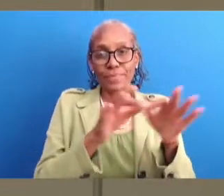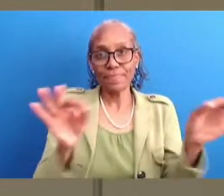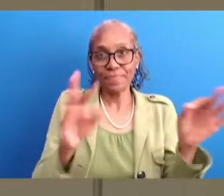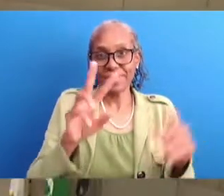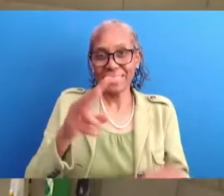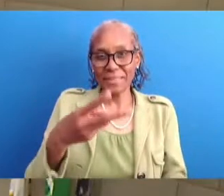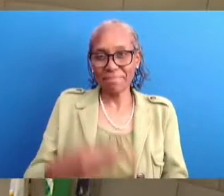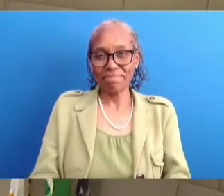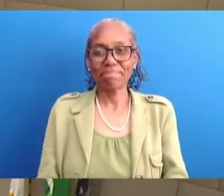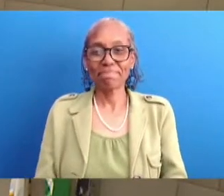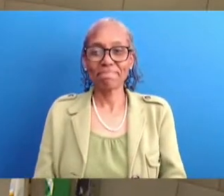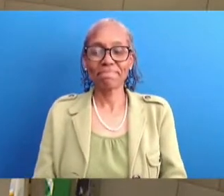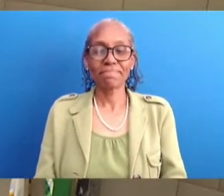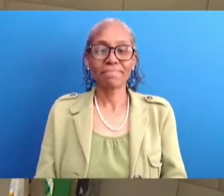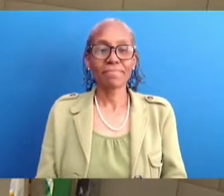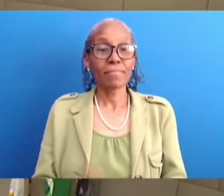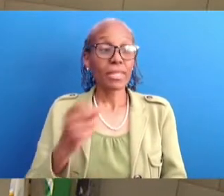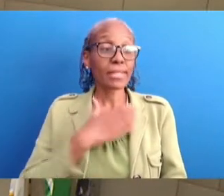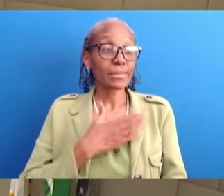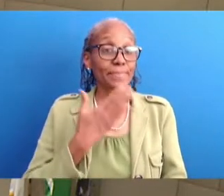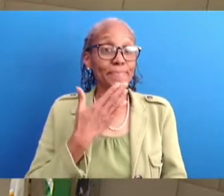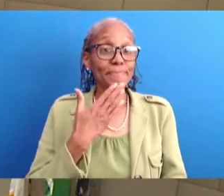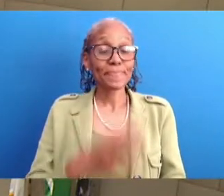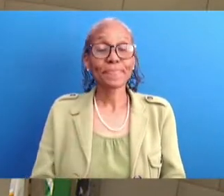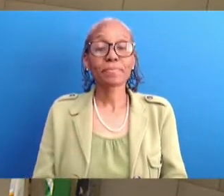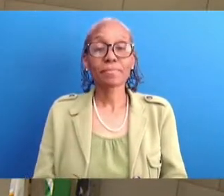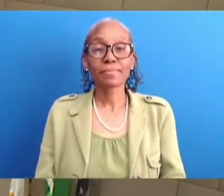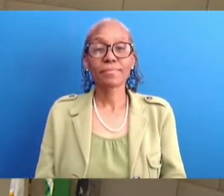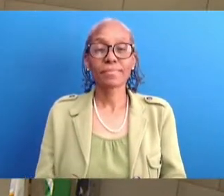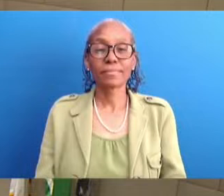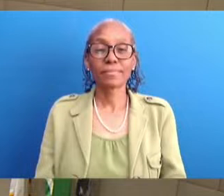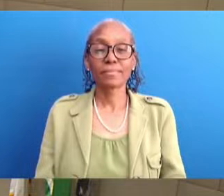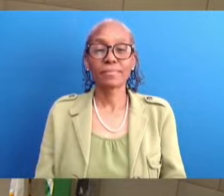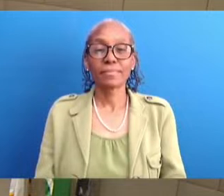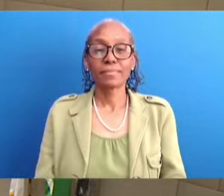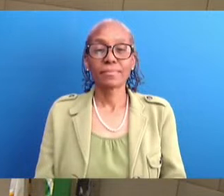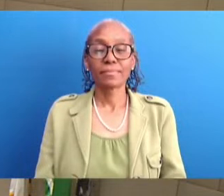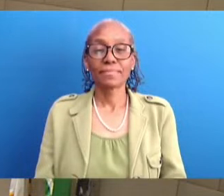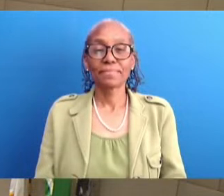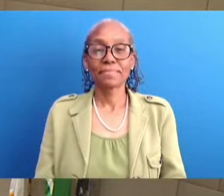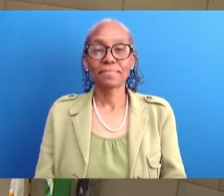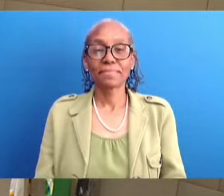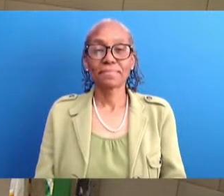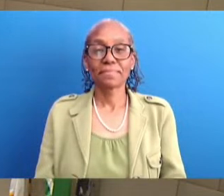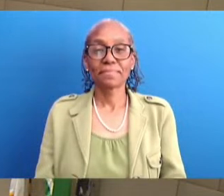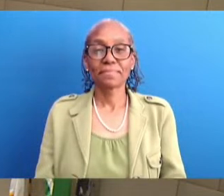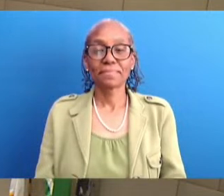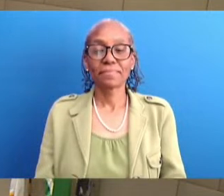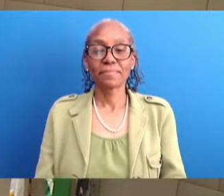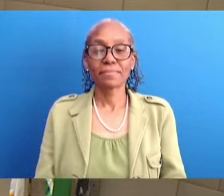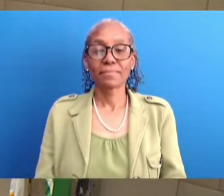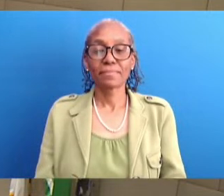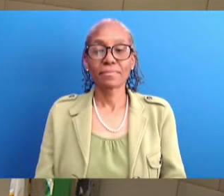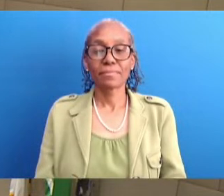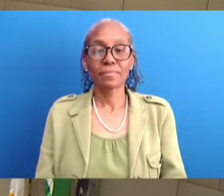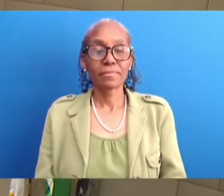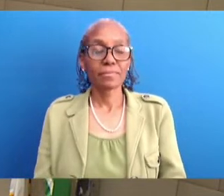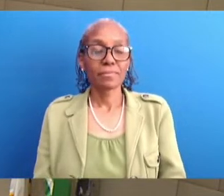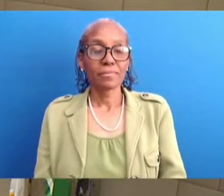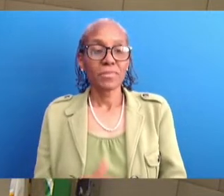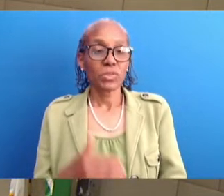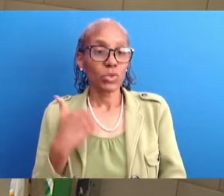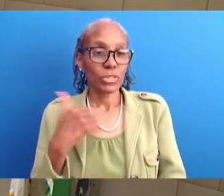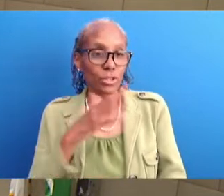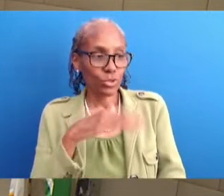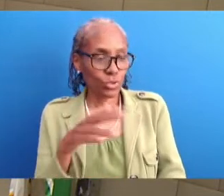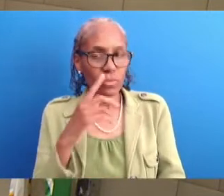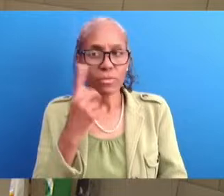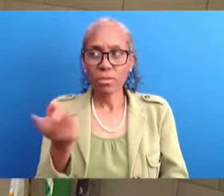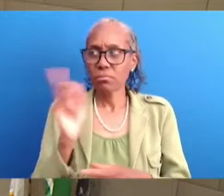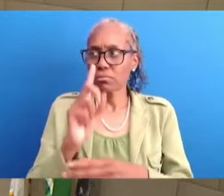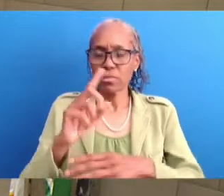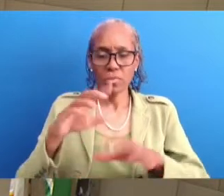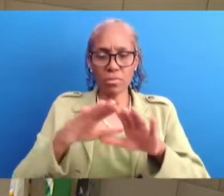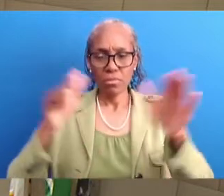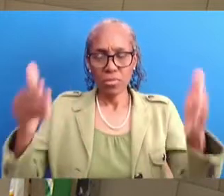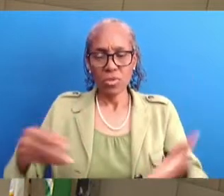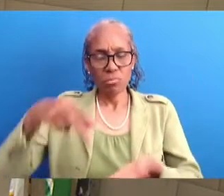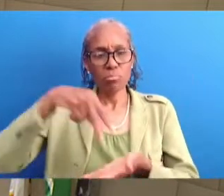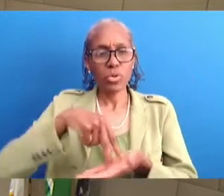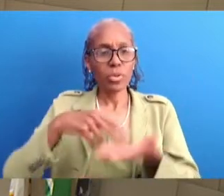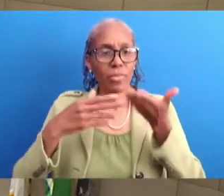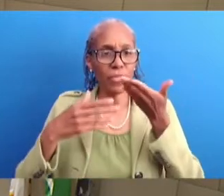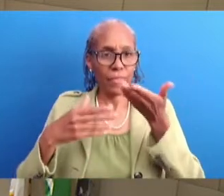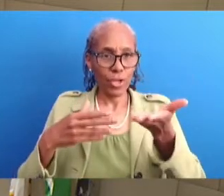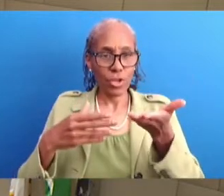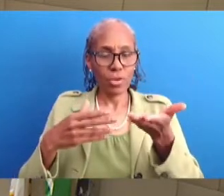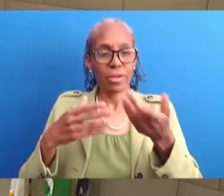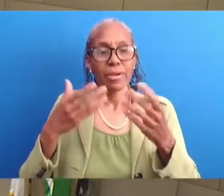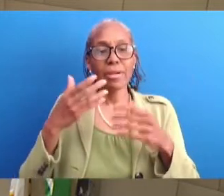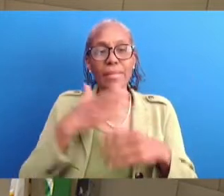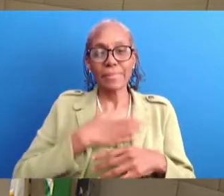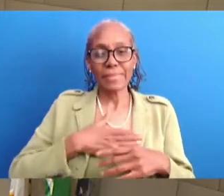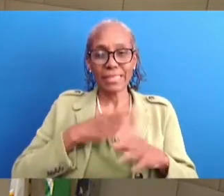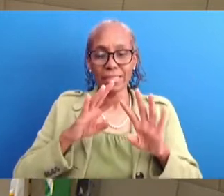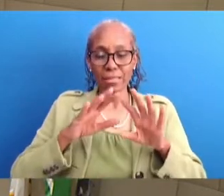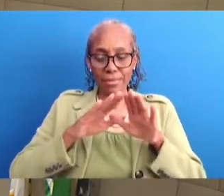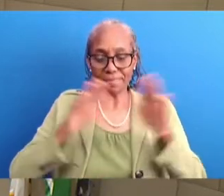AND THEN WE'LL ALL FOLLOW IN